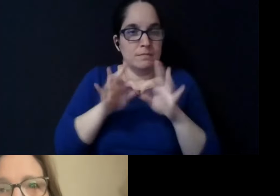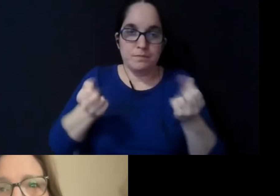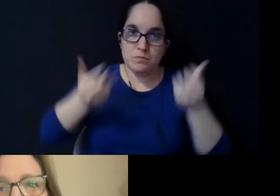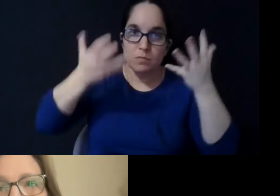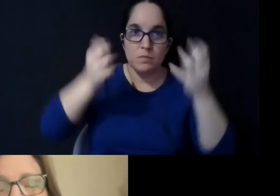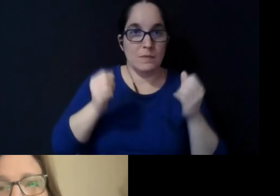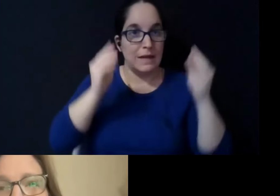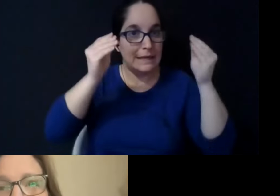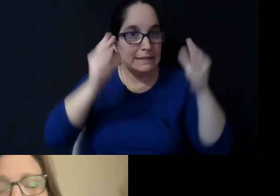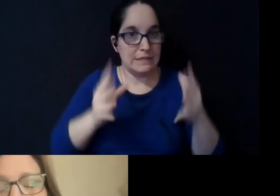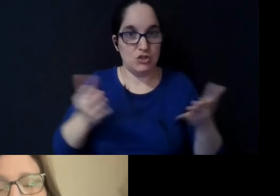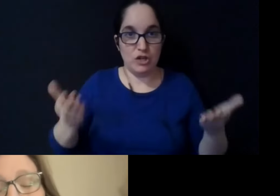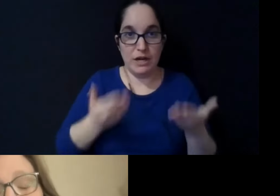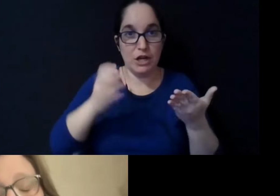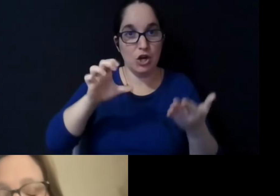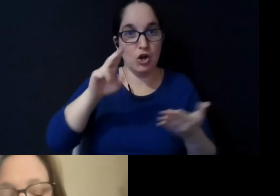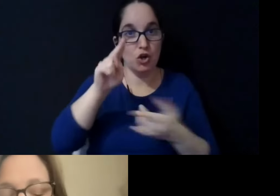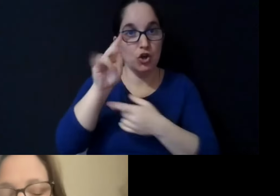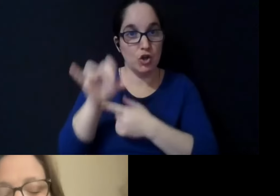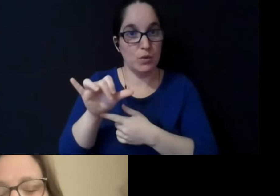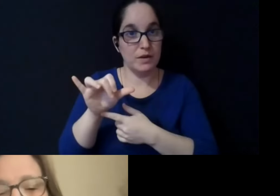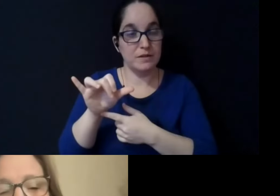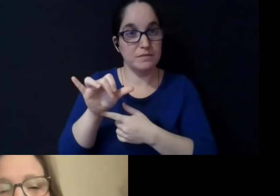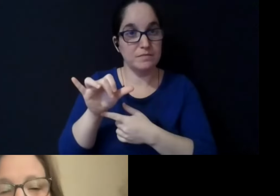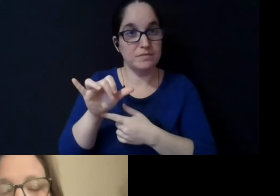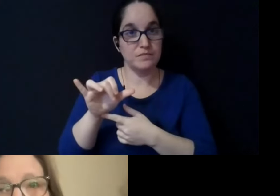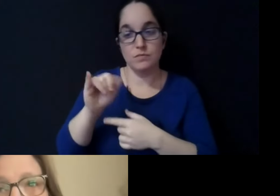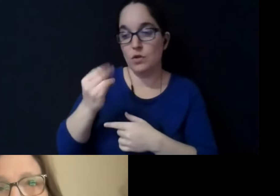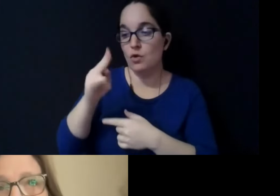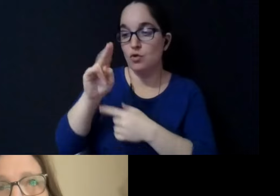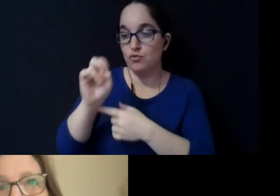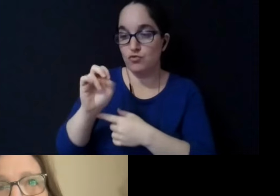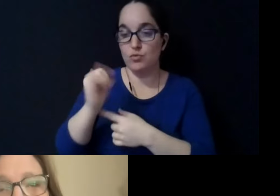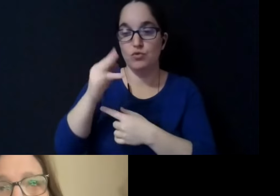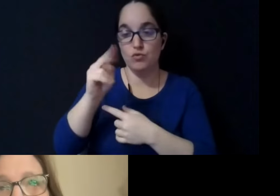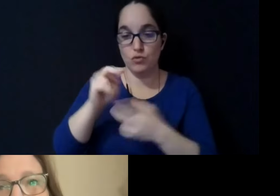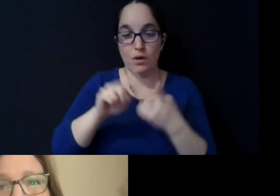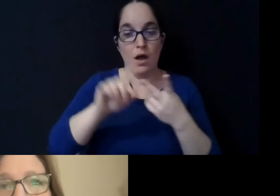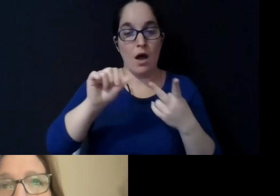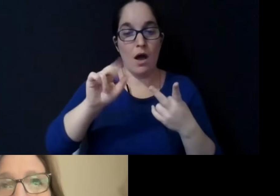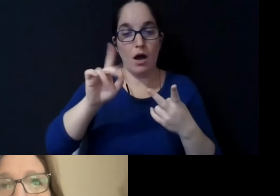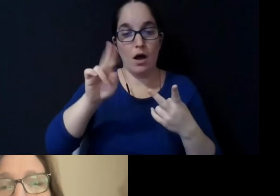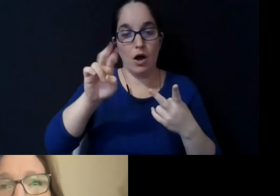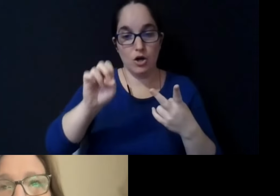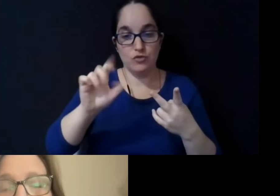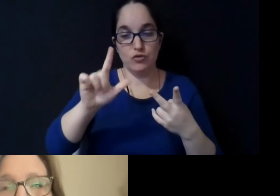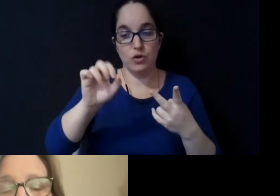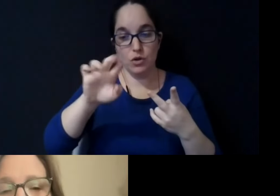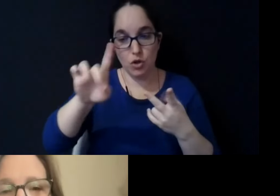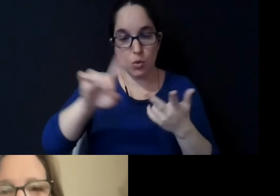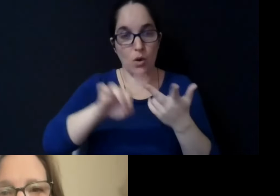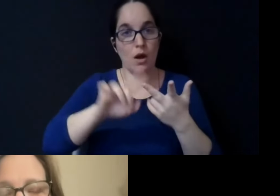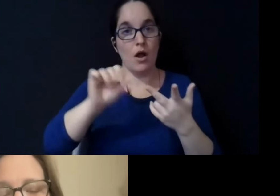CUNY from June Jordan to Audre Lorde and Adrienne Rich, the way that they brought poetry into the